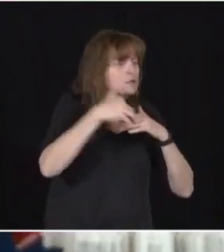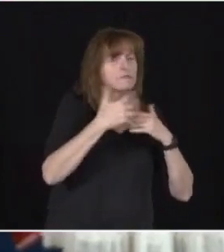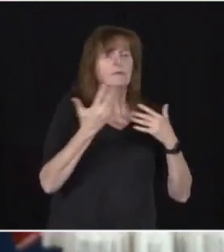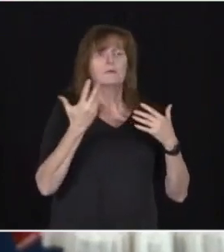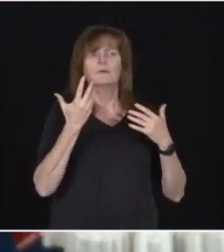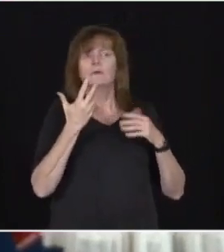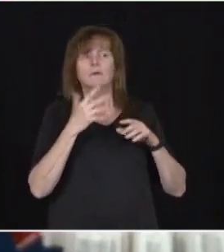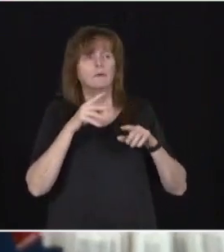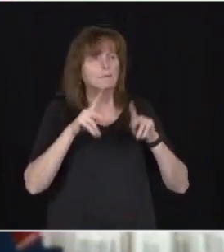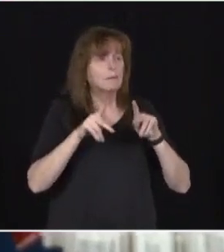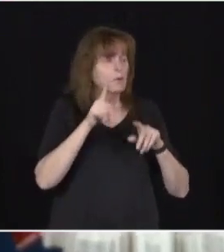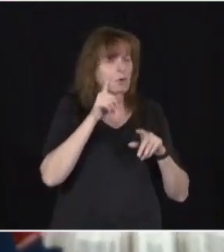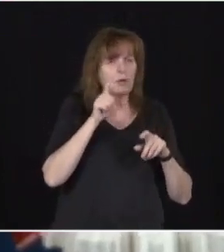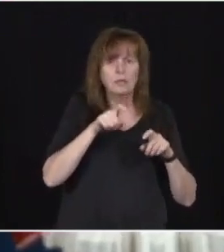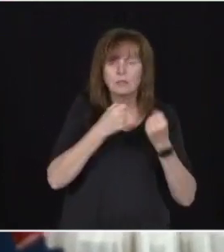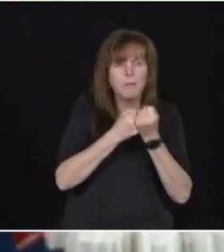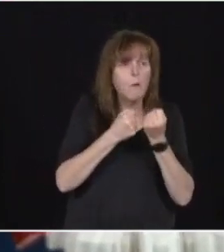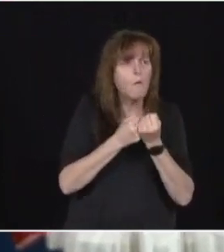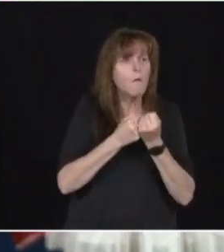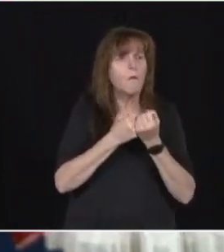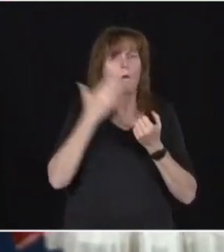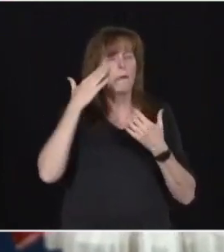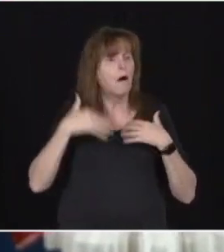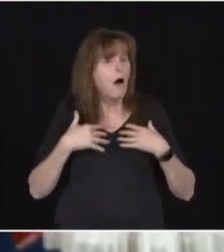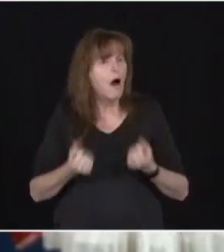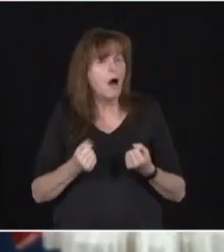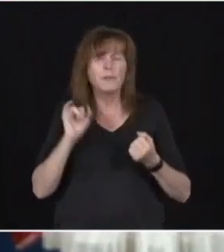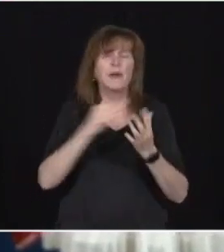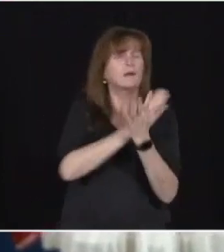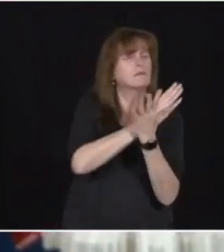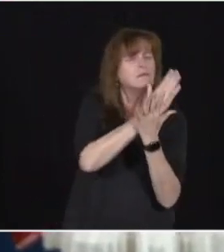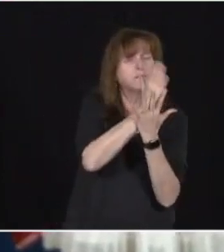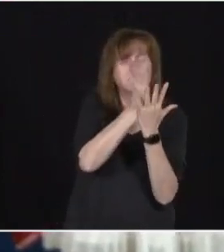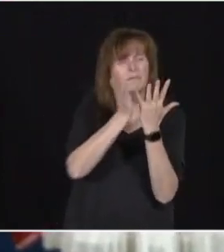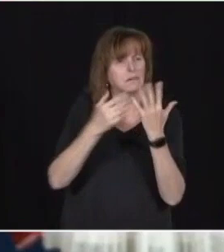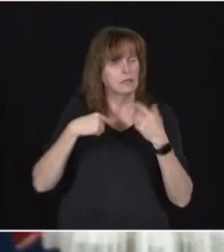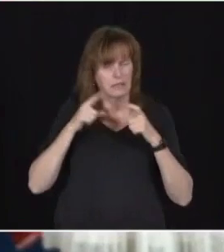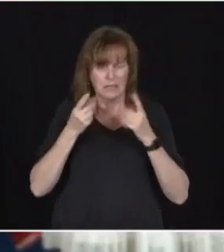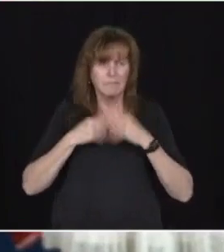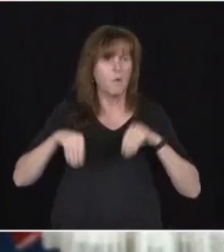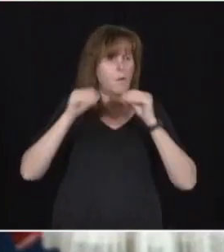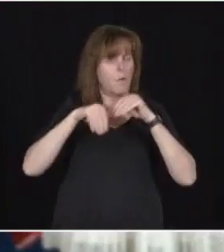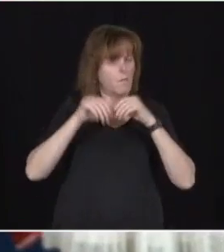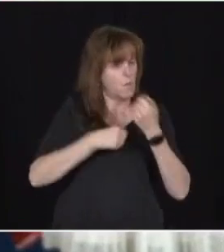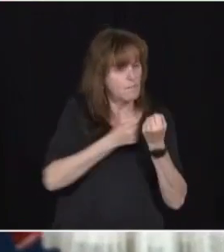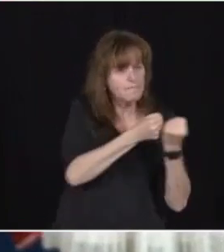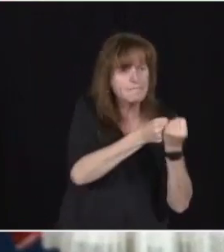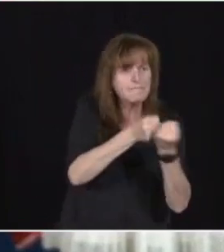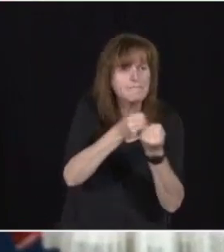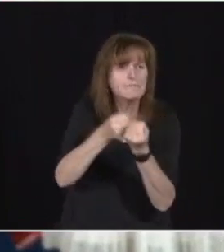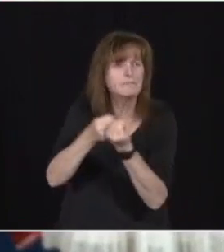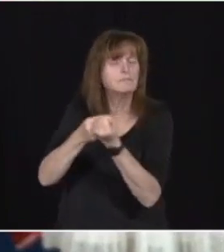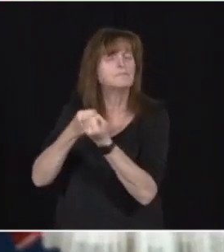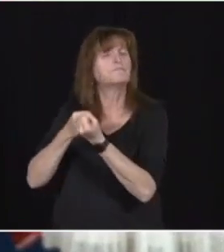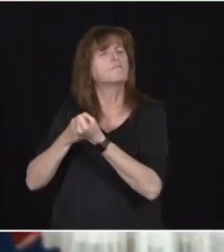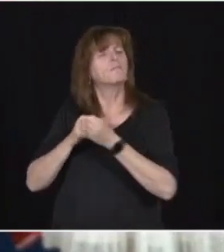vulnerable kids that need more support which is why we are putting new investments on the table to help those kids give them the leadership